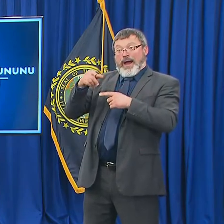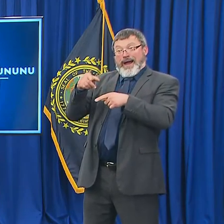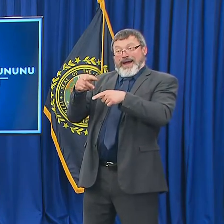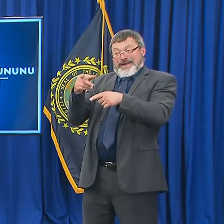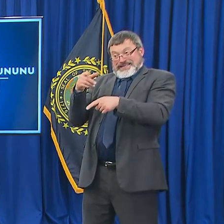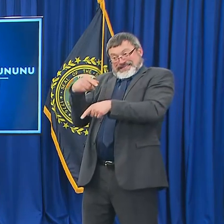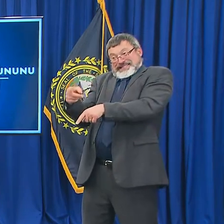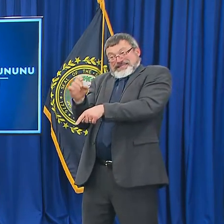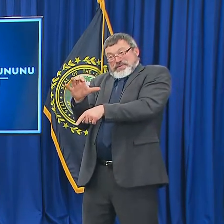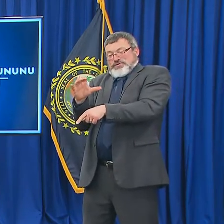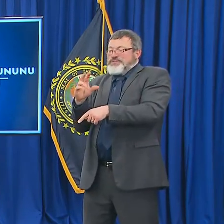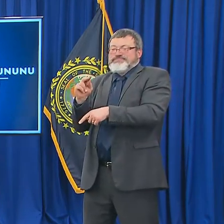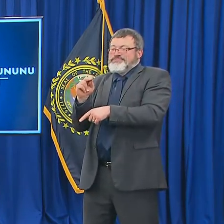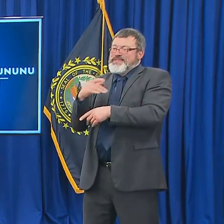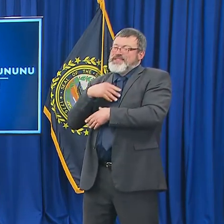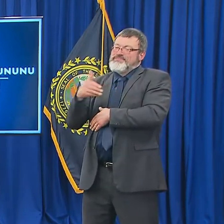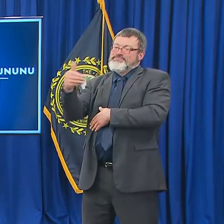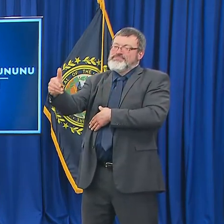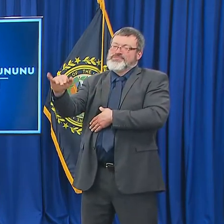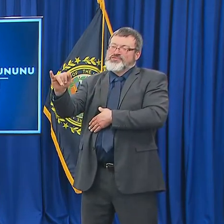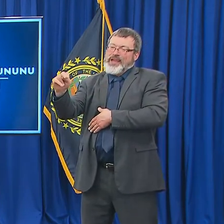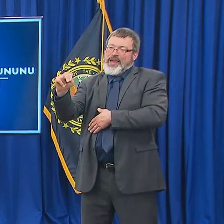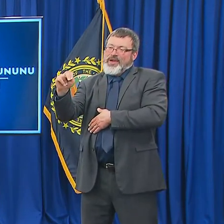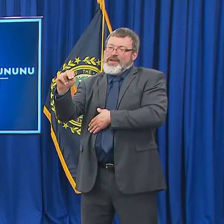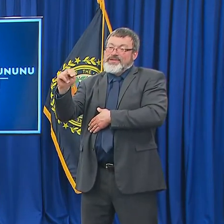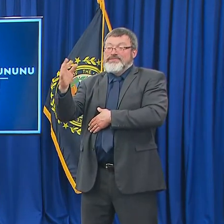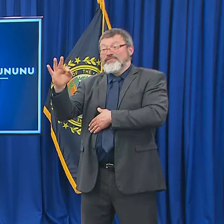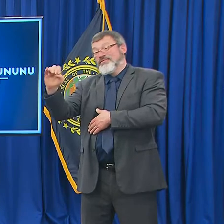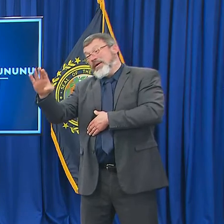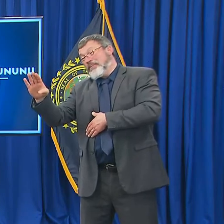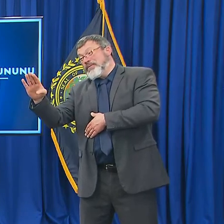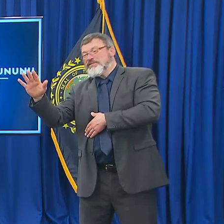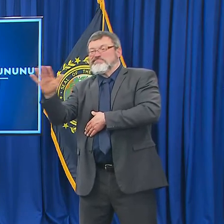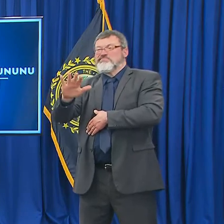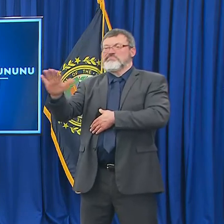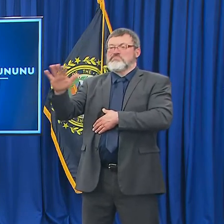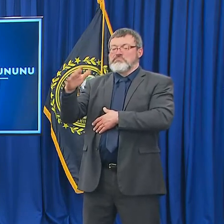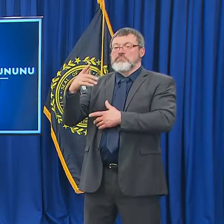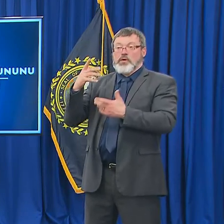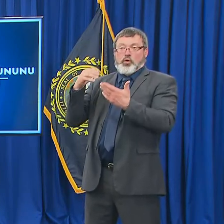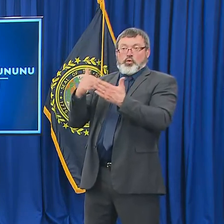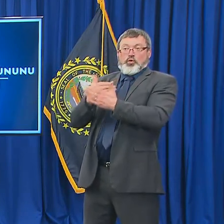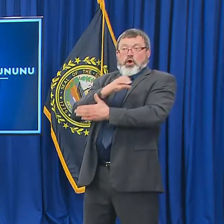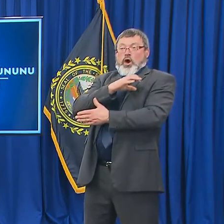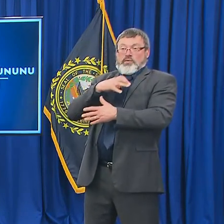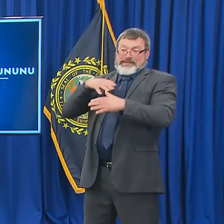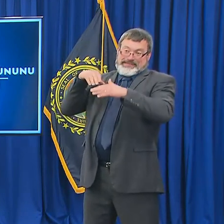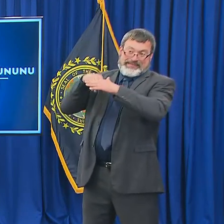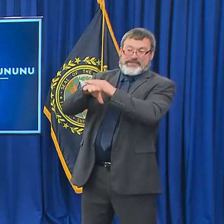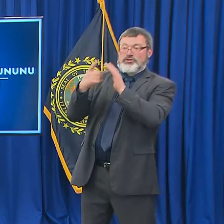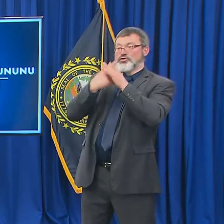And we'll keep addressing it. Your last question has to do with the issue of having other facilities other than what Stewart's